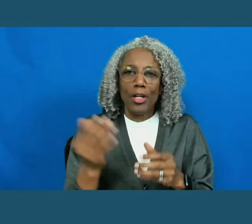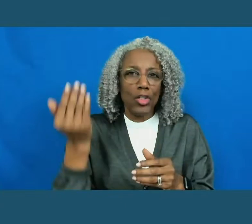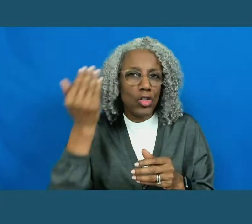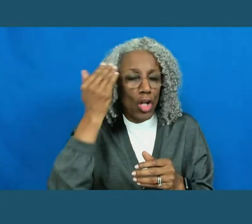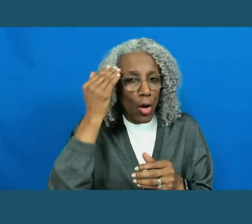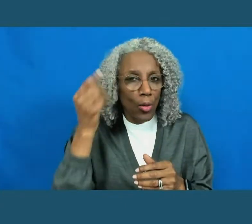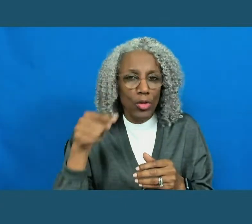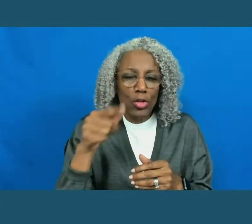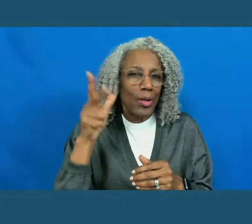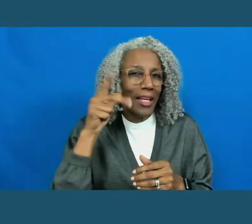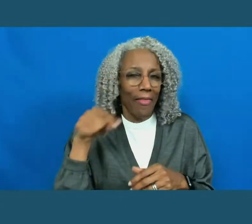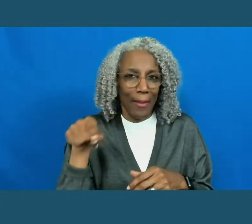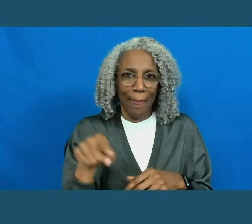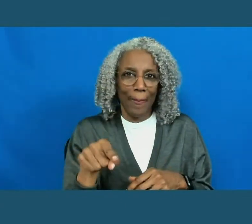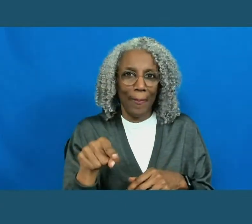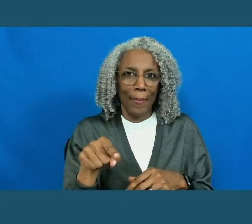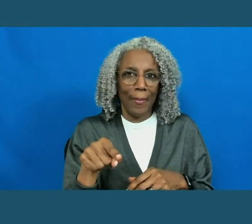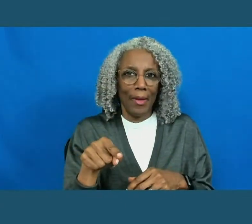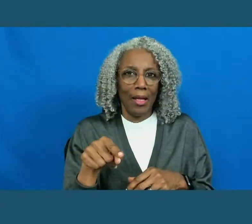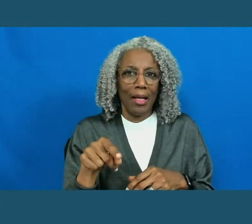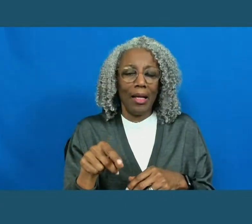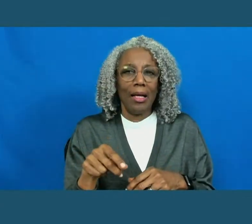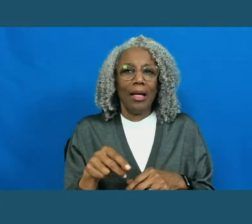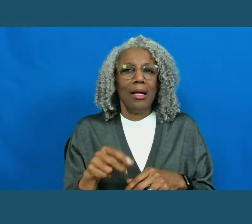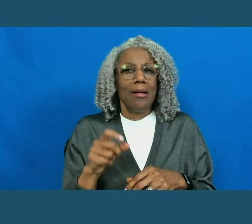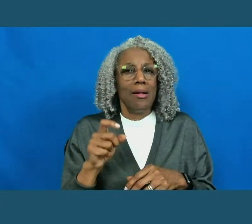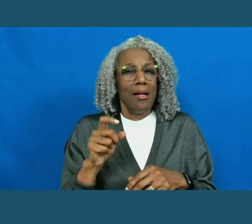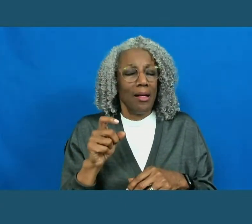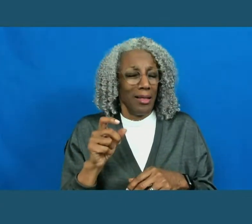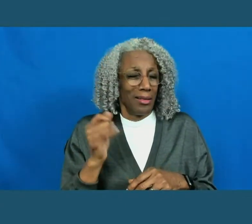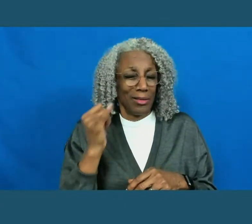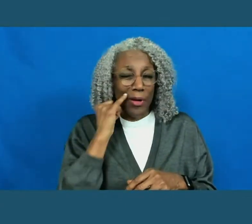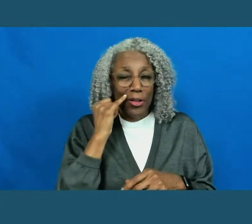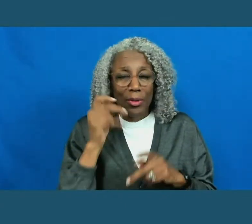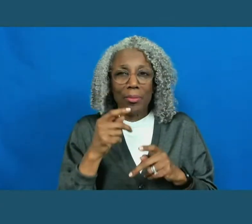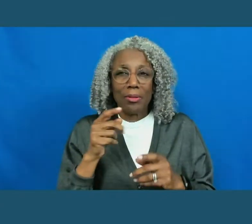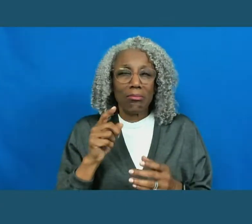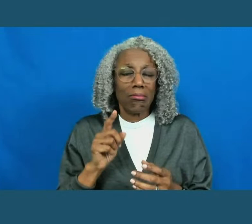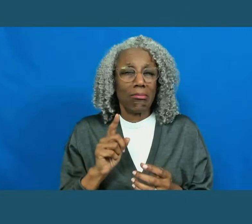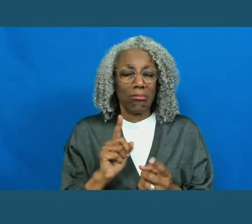understand that they're being heard and by having so many